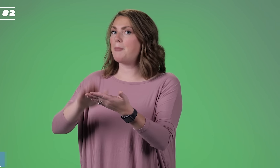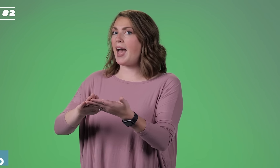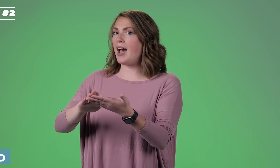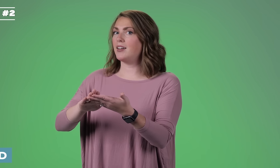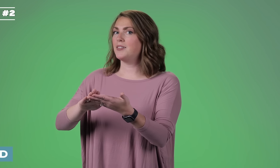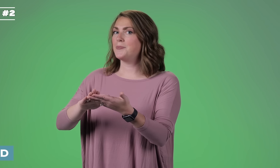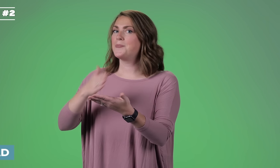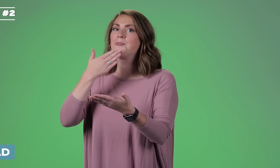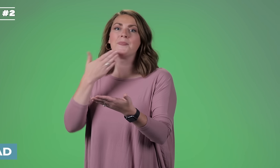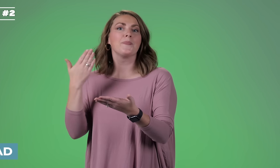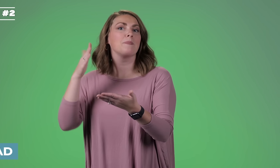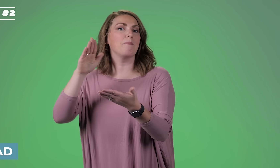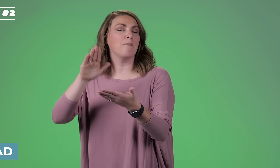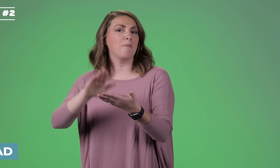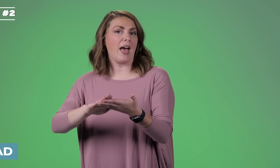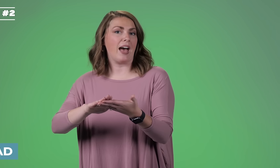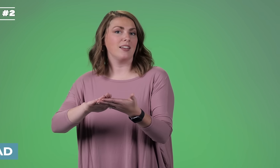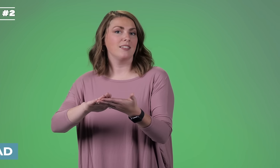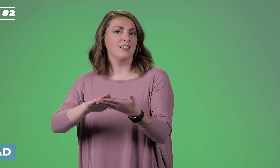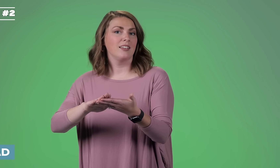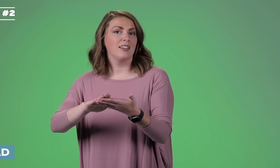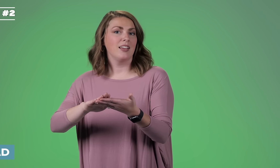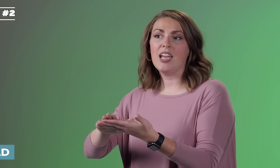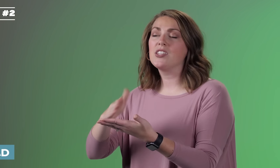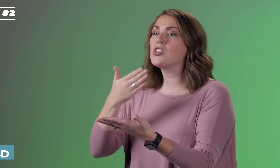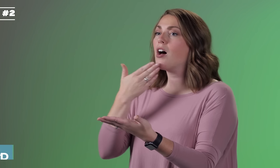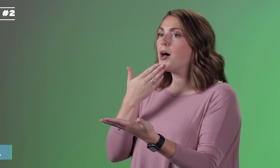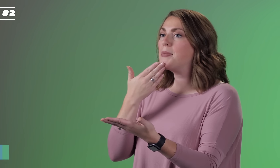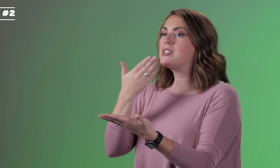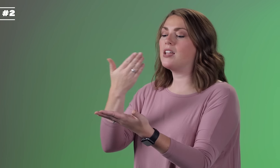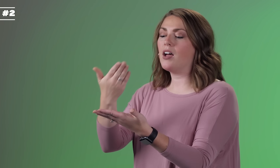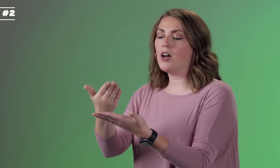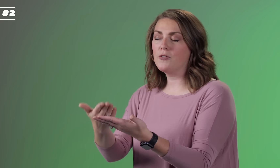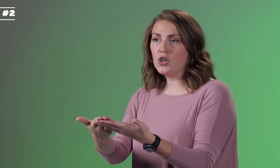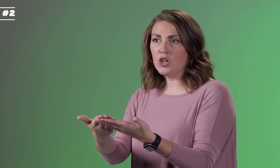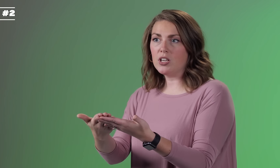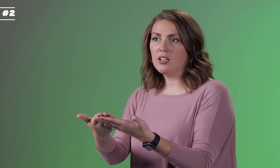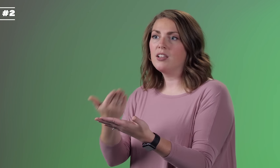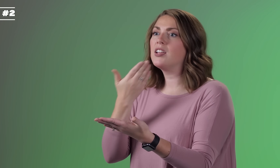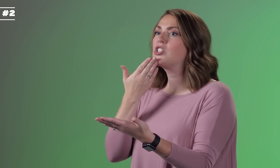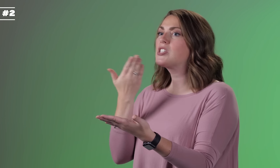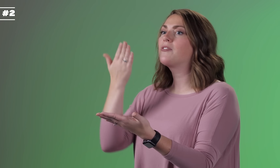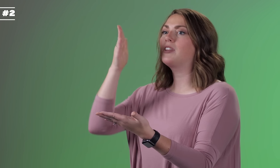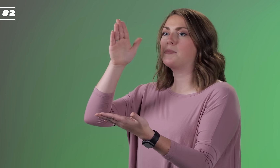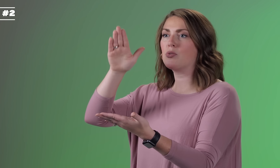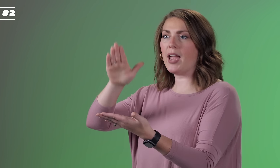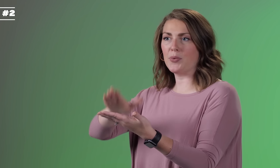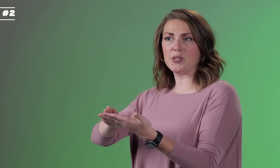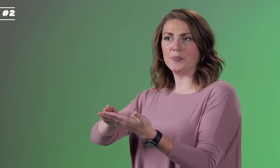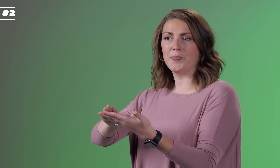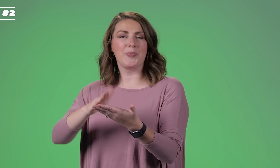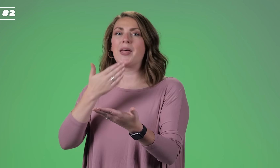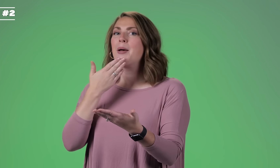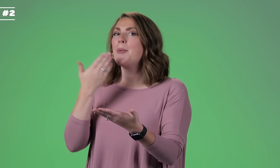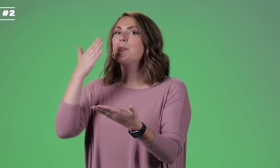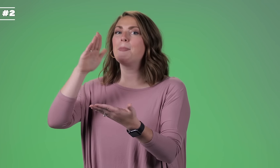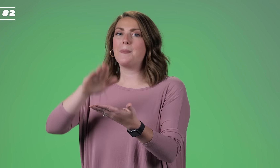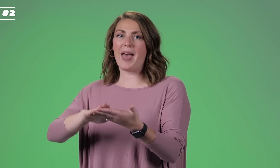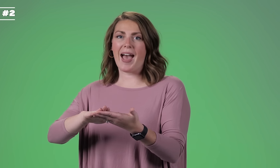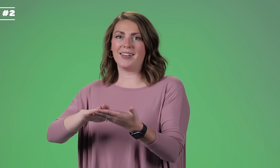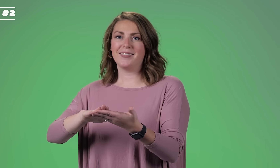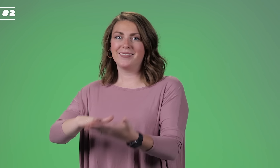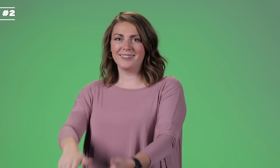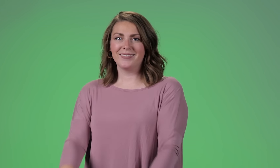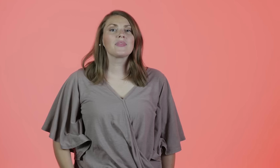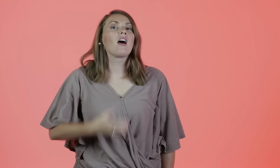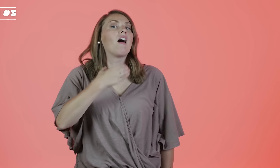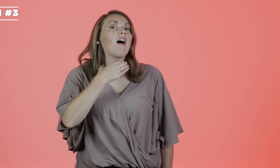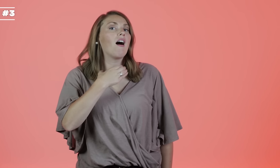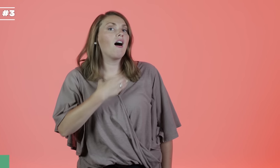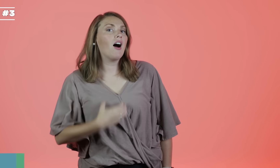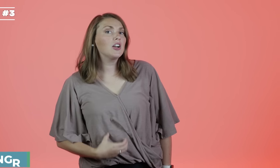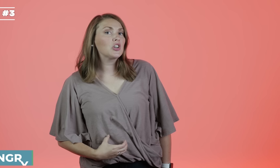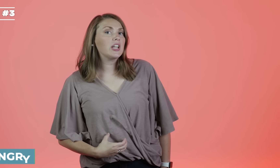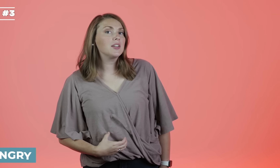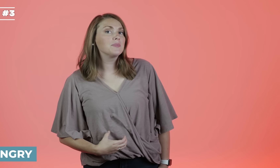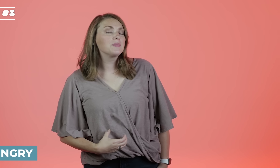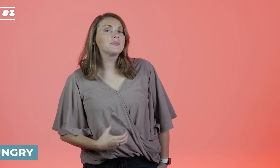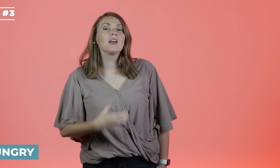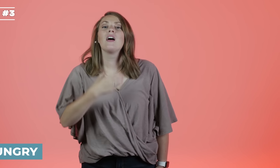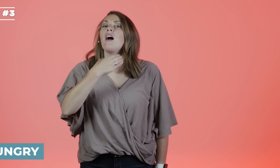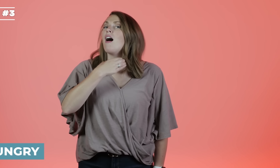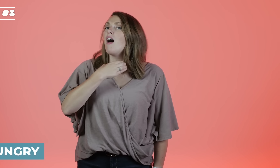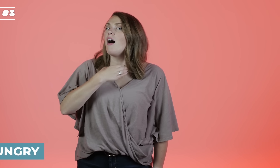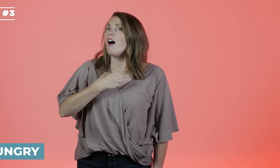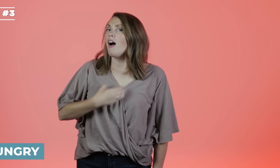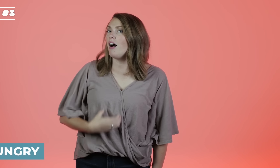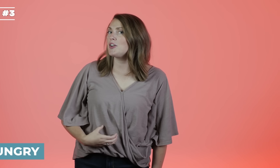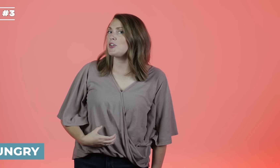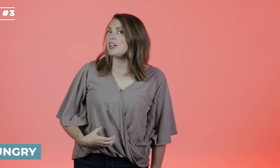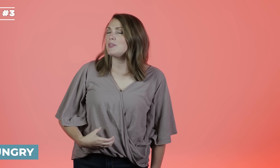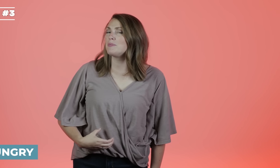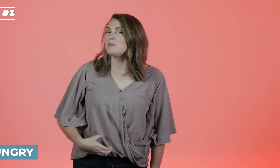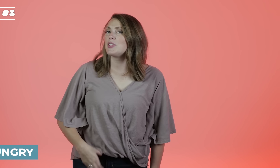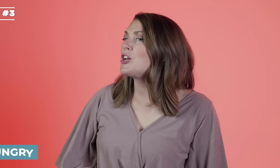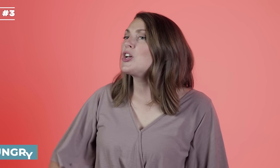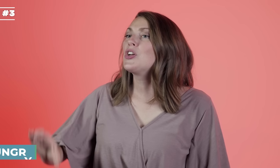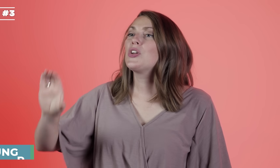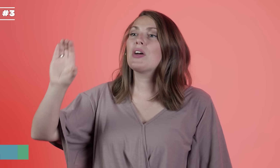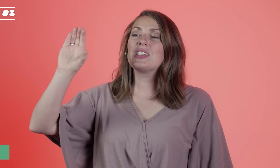"Bad, bad,' it's the opposite of good it just flips around 'bad.' 'Hungry, hungry,' you have a